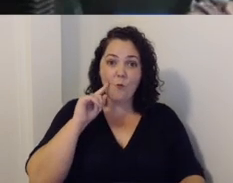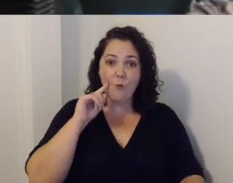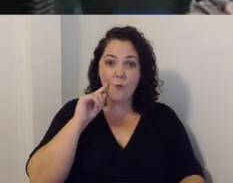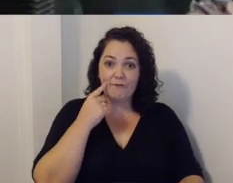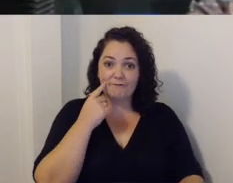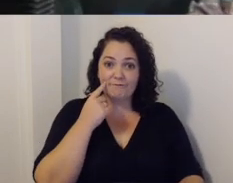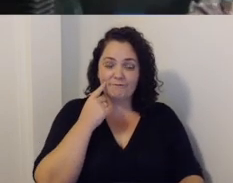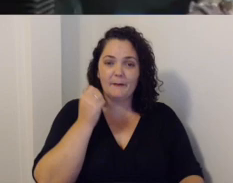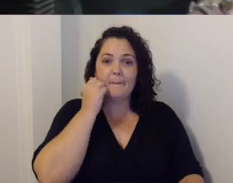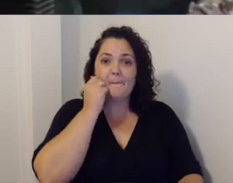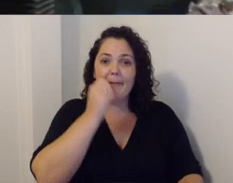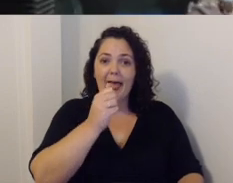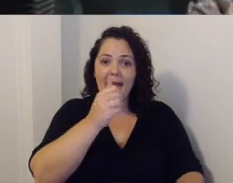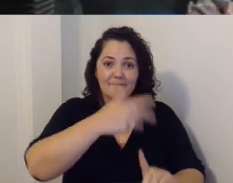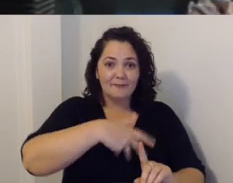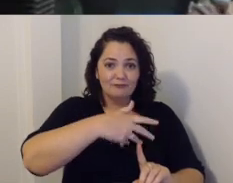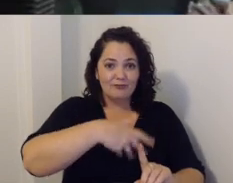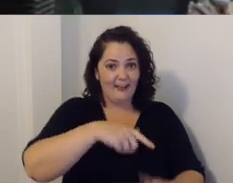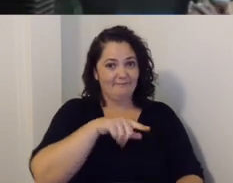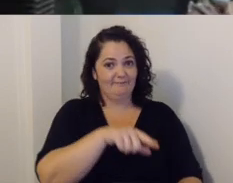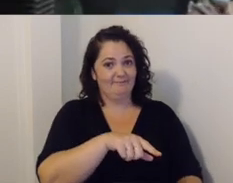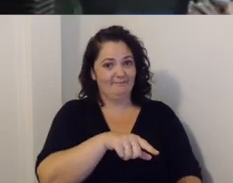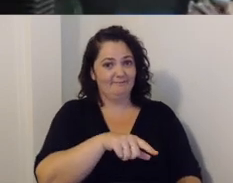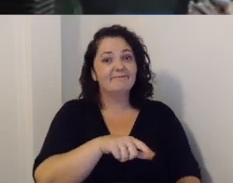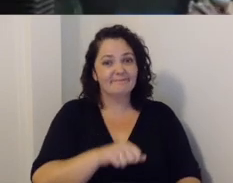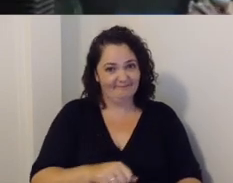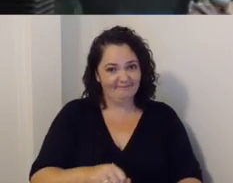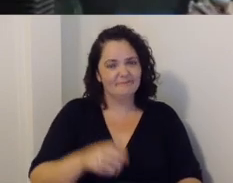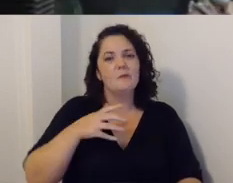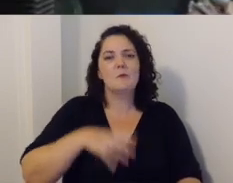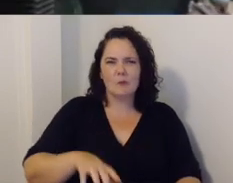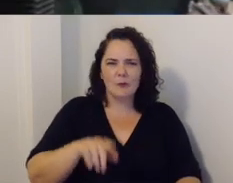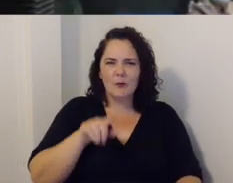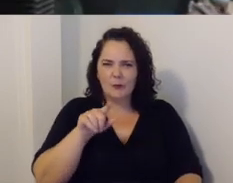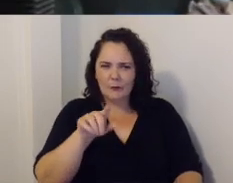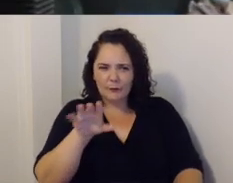so you can begin to build build out that value and shape and then slowly work your way